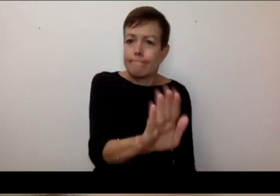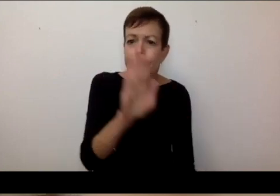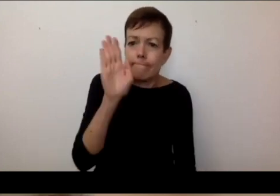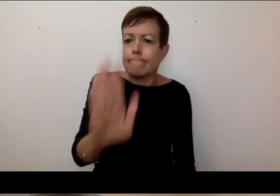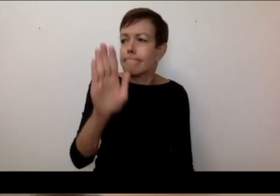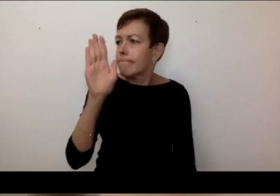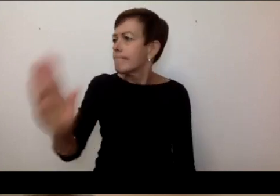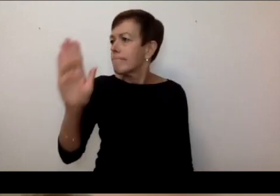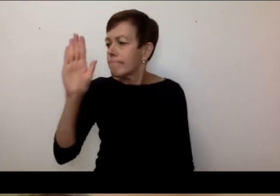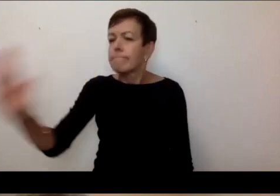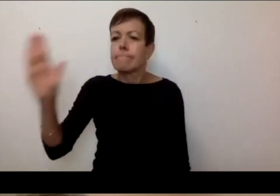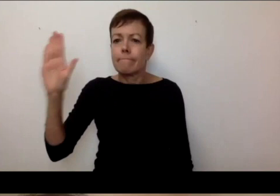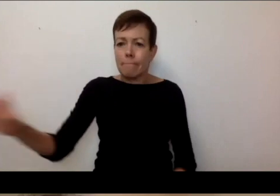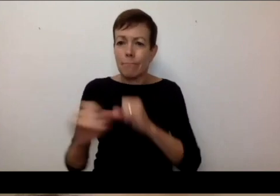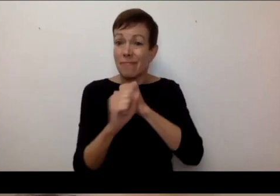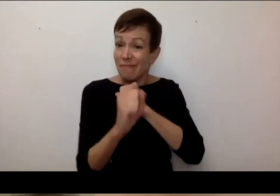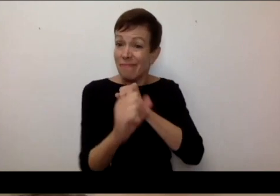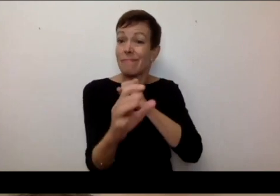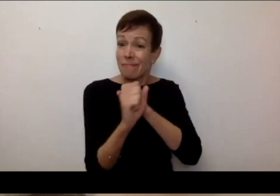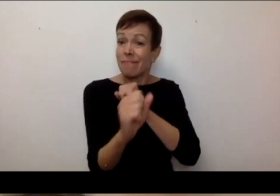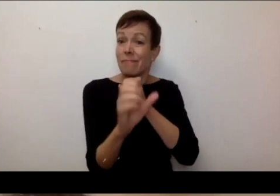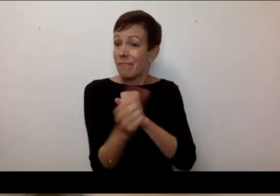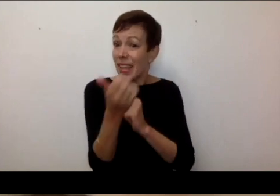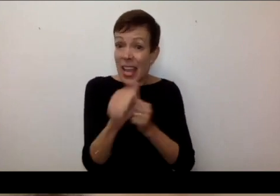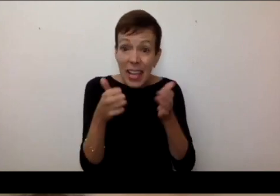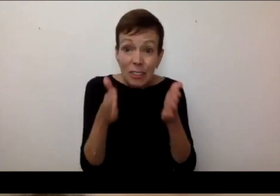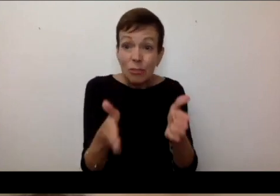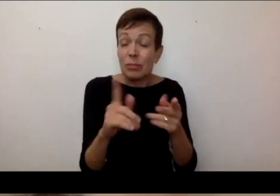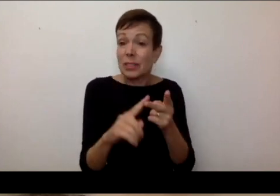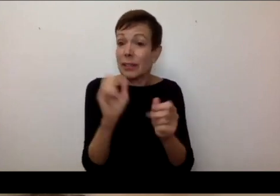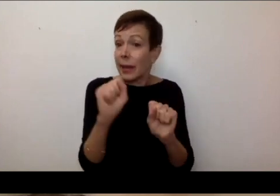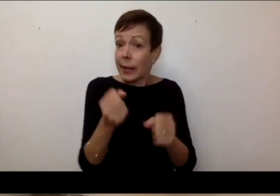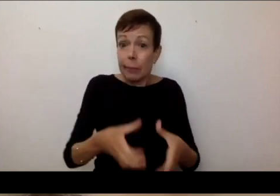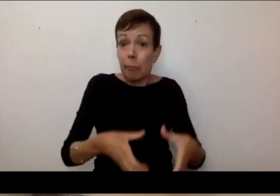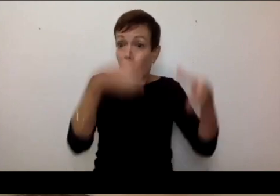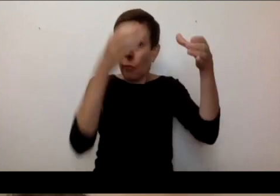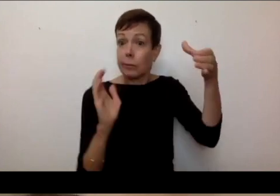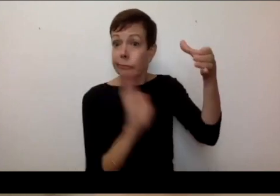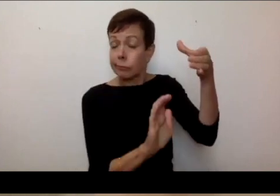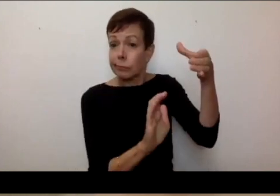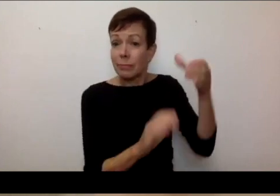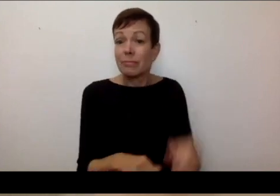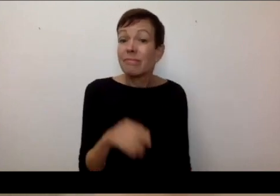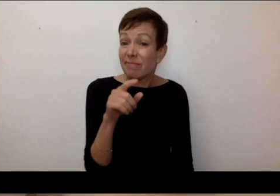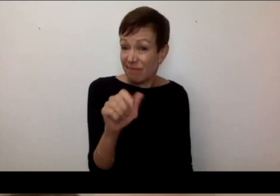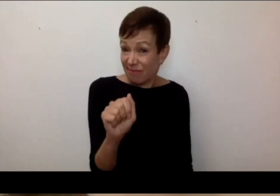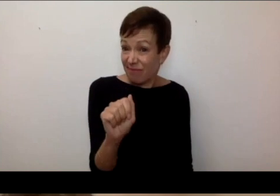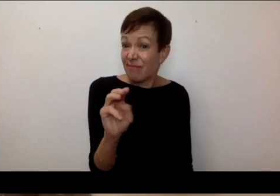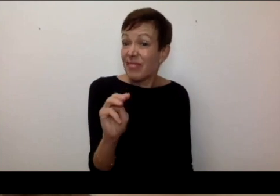that's how we used to get the message out amiri was held in custody for the weekend and released just in time